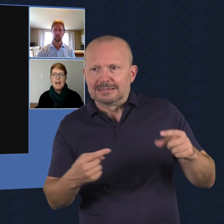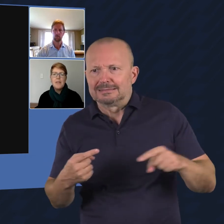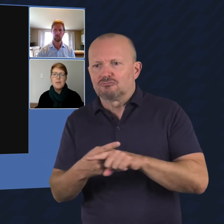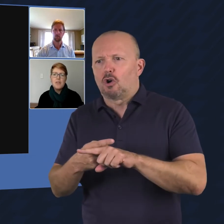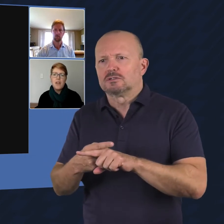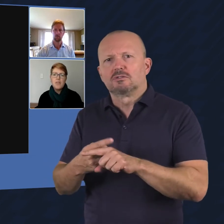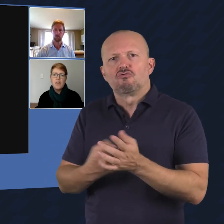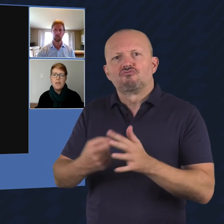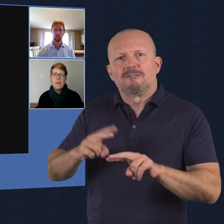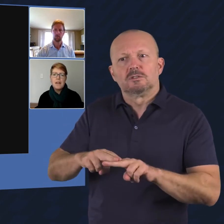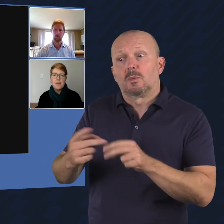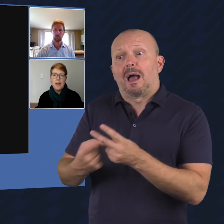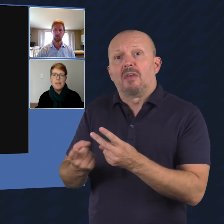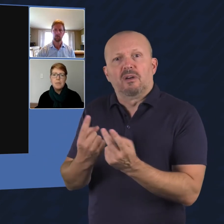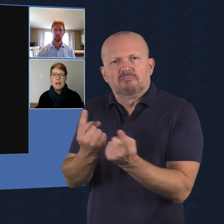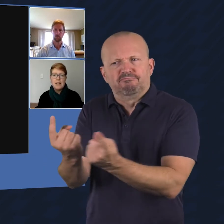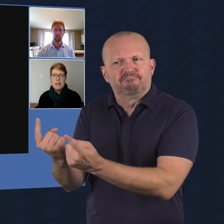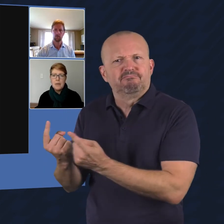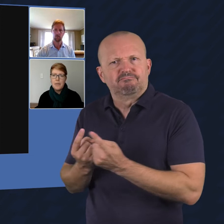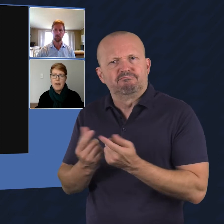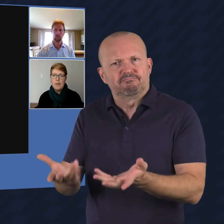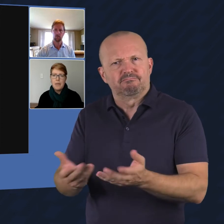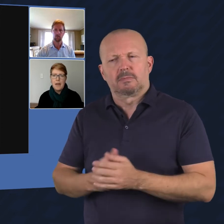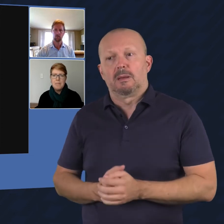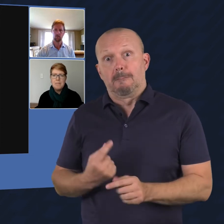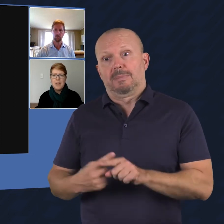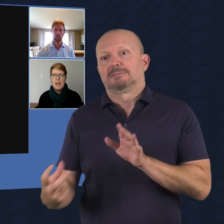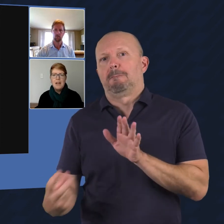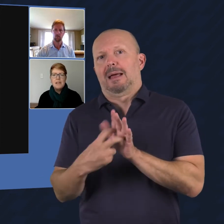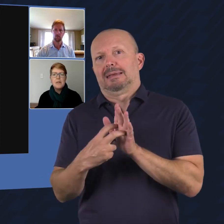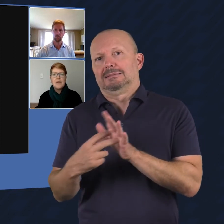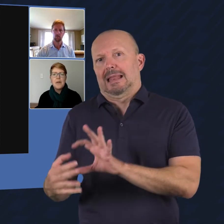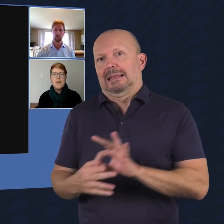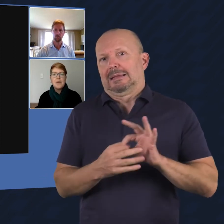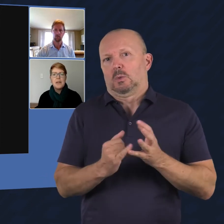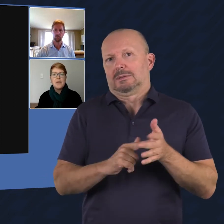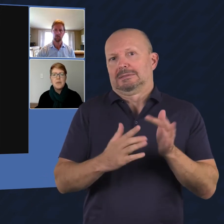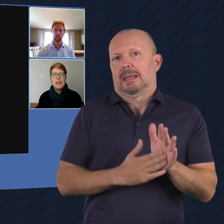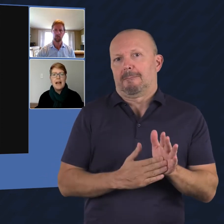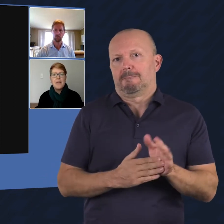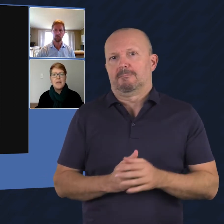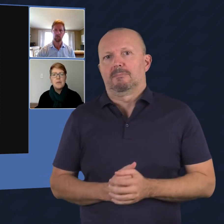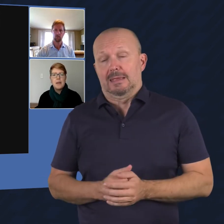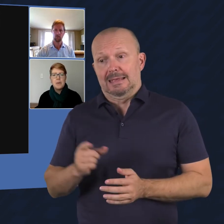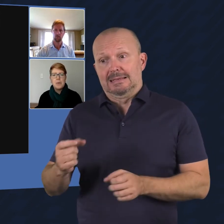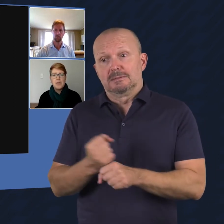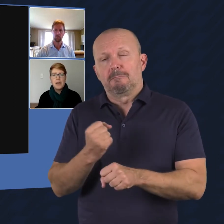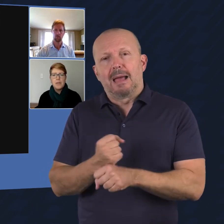and screenshots show the settings for every plug-in used for every stem. Luke has also created screencasts of the Nuendo project for